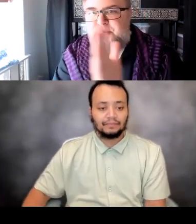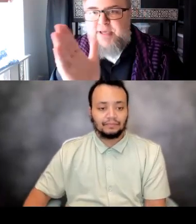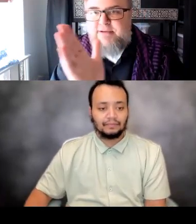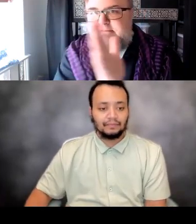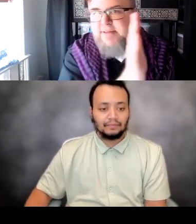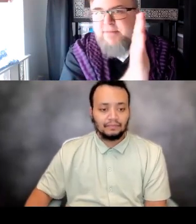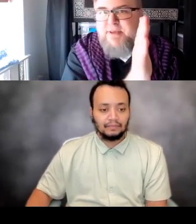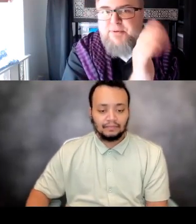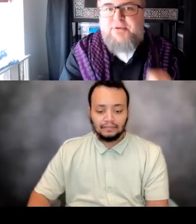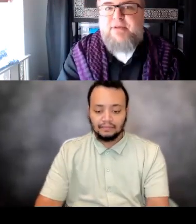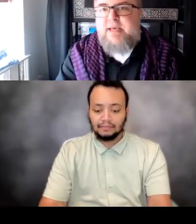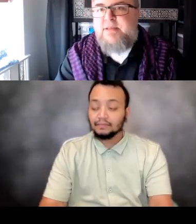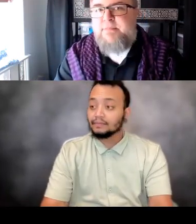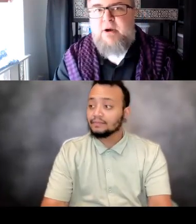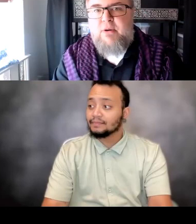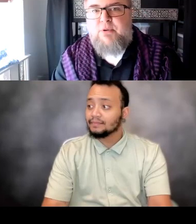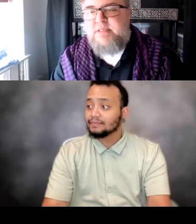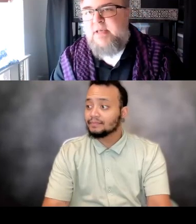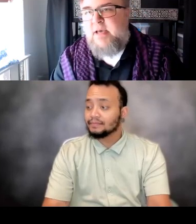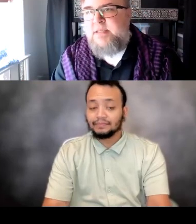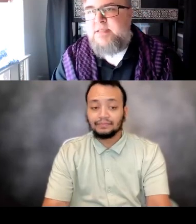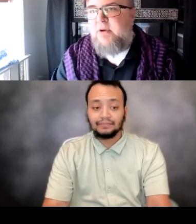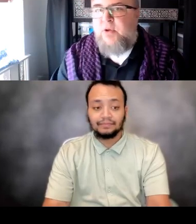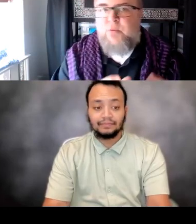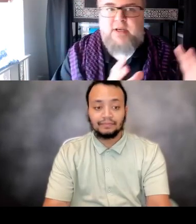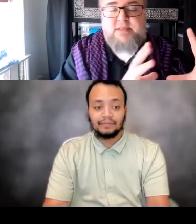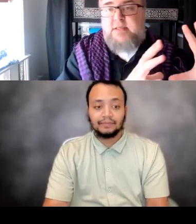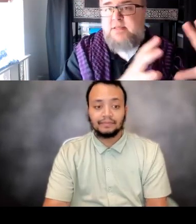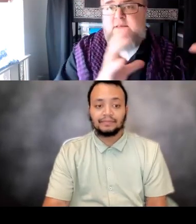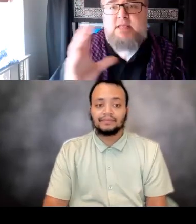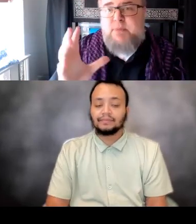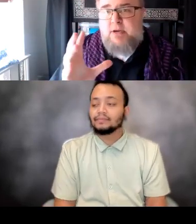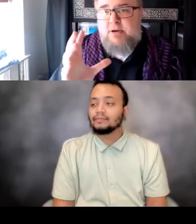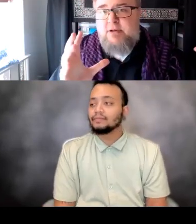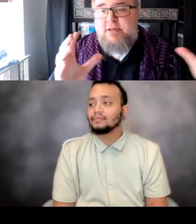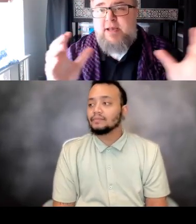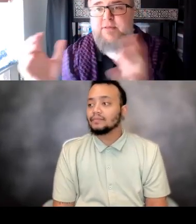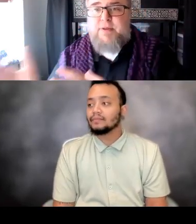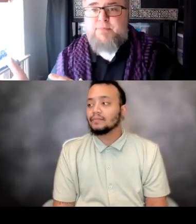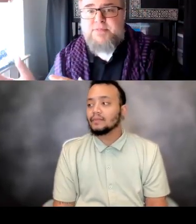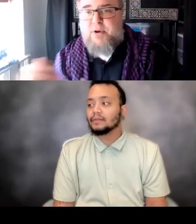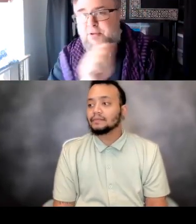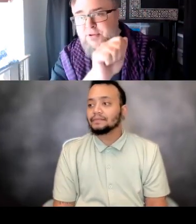between the people and the PowerPoint slides. So if you wanna see the slides bigger and the people smaller,